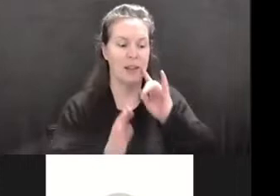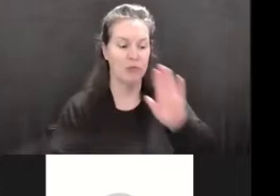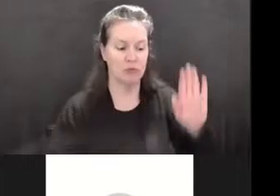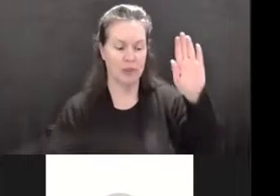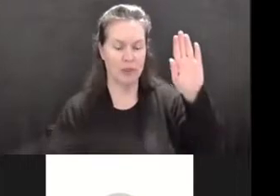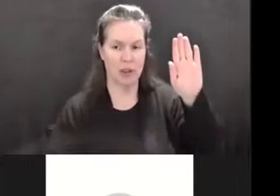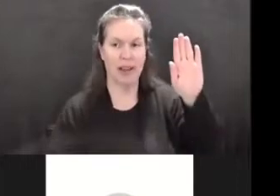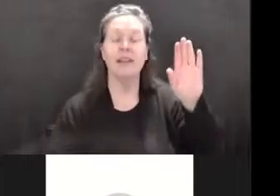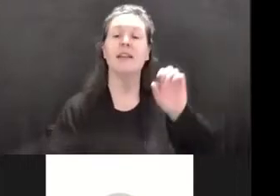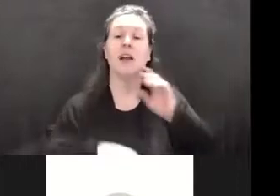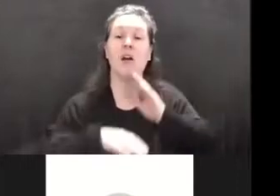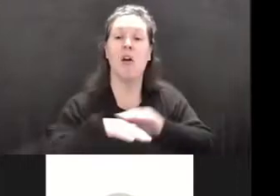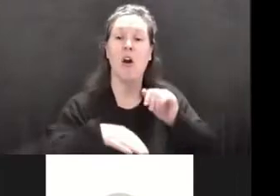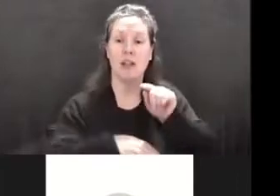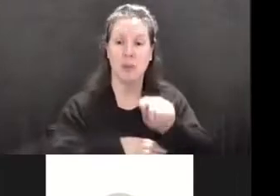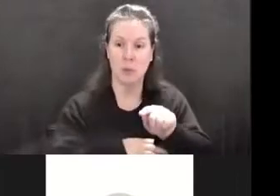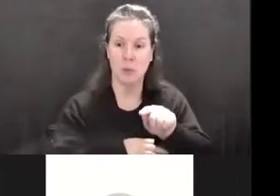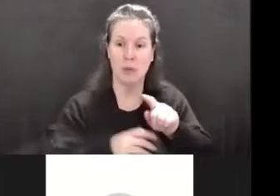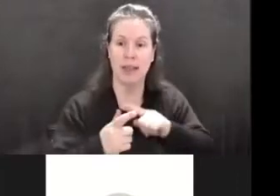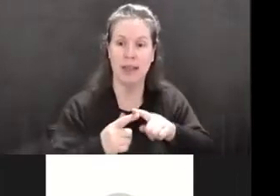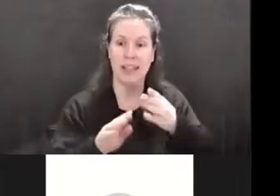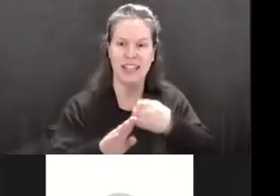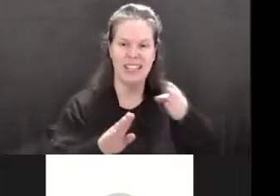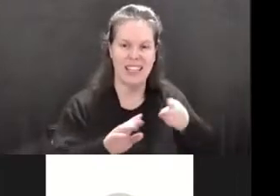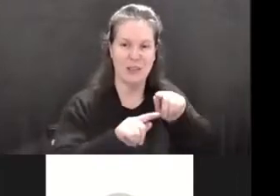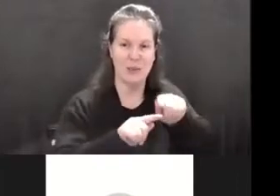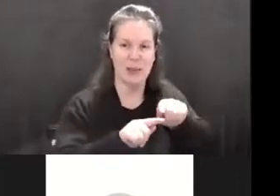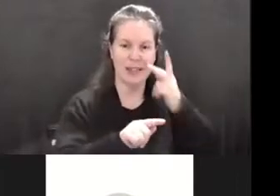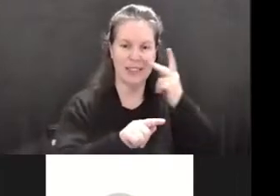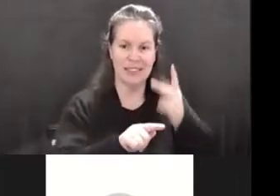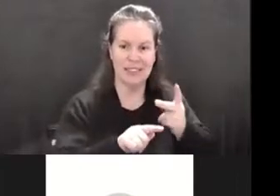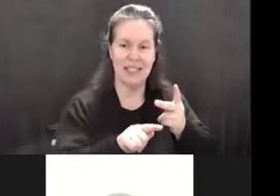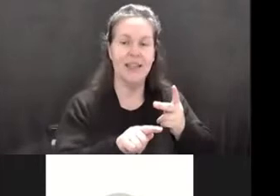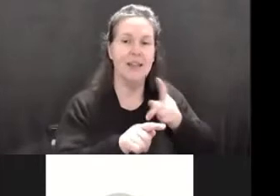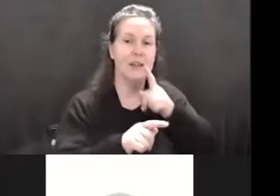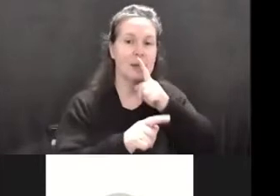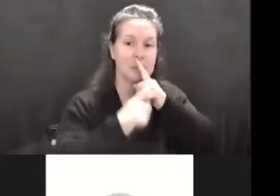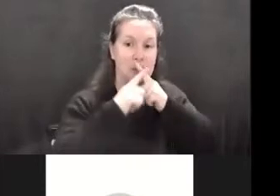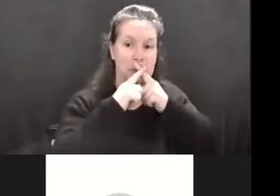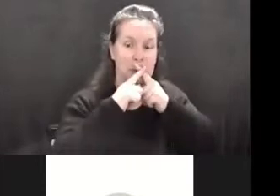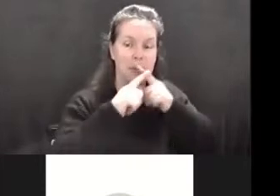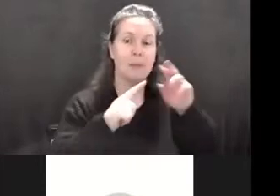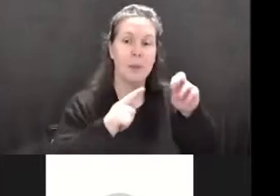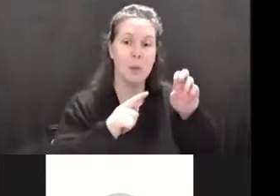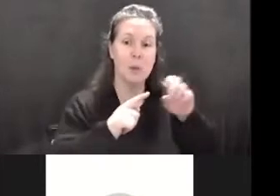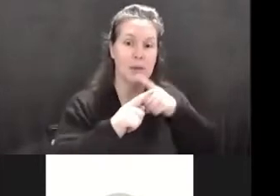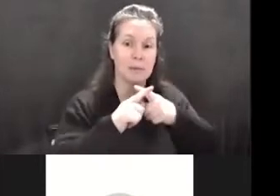we will call on you. And next to that, you will see a unmute button. You'll need to press that unmute button,